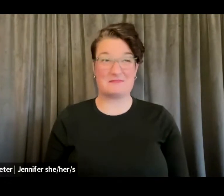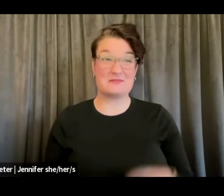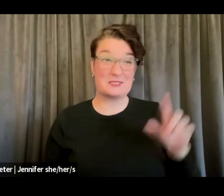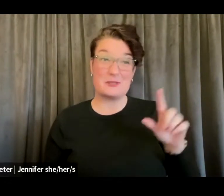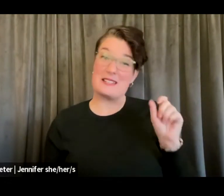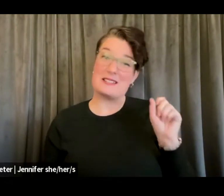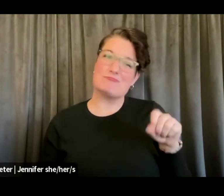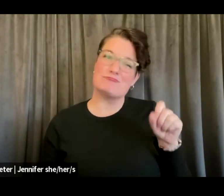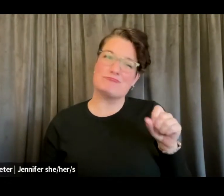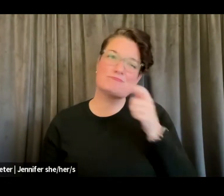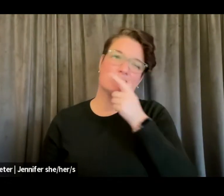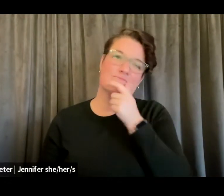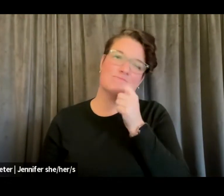Lukaza: Yeah, let's see.